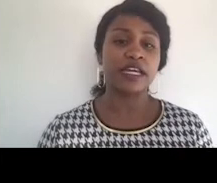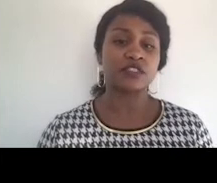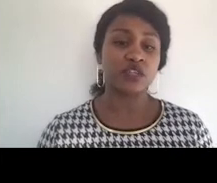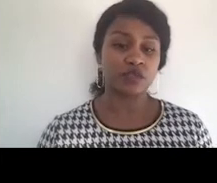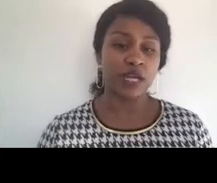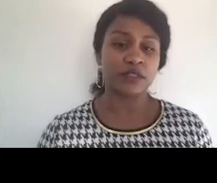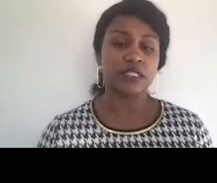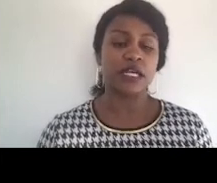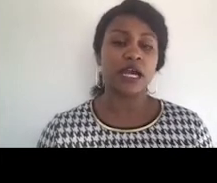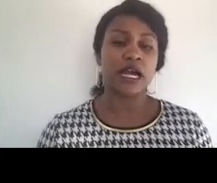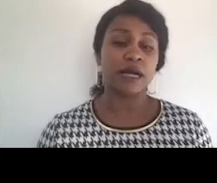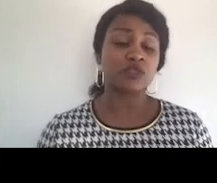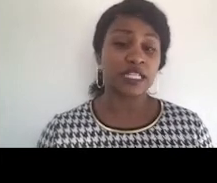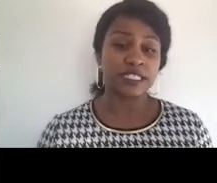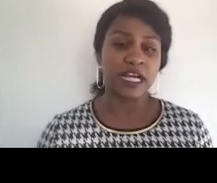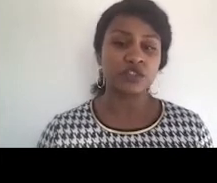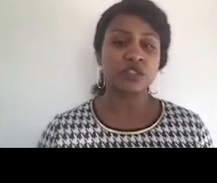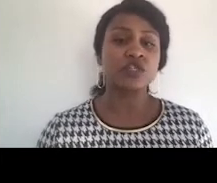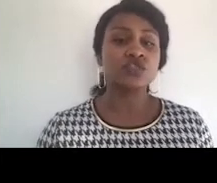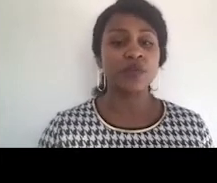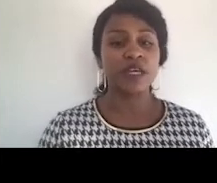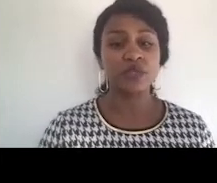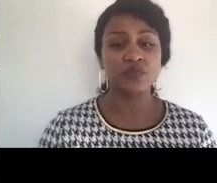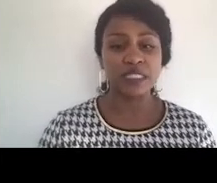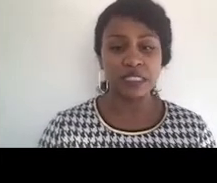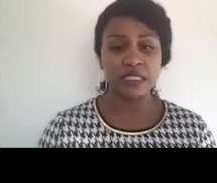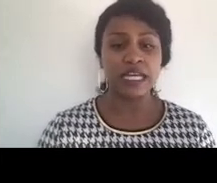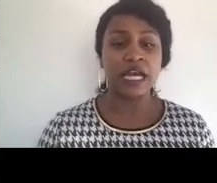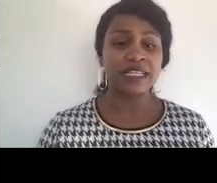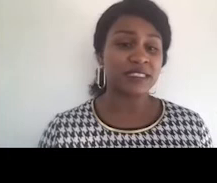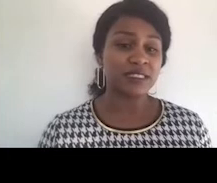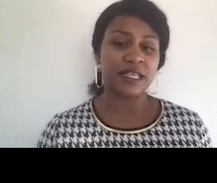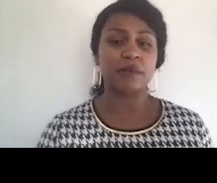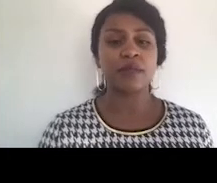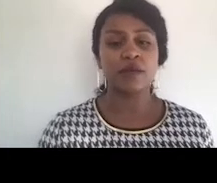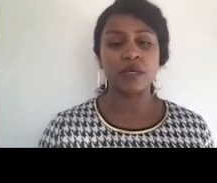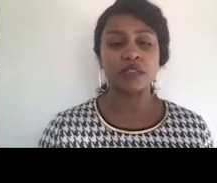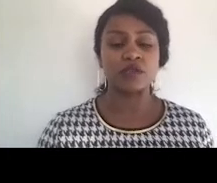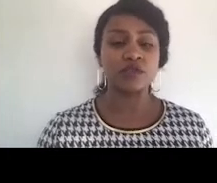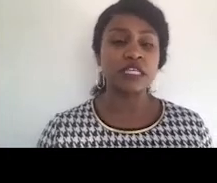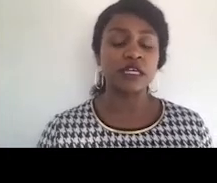and scriptwriters, as well as actors to be able to be seen and assist them with using